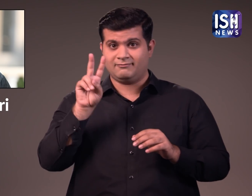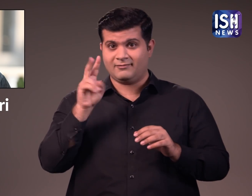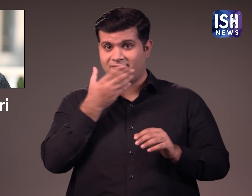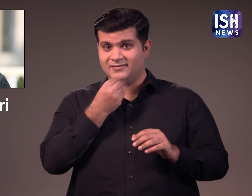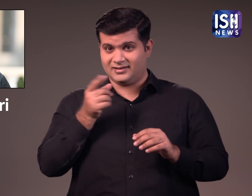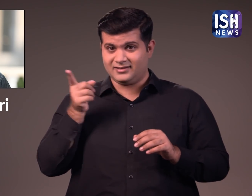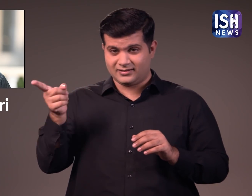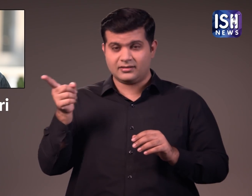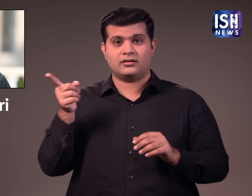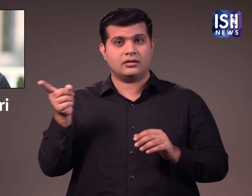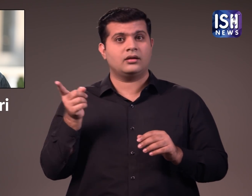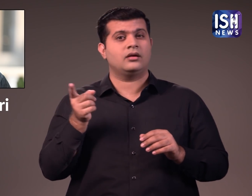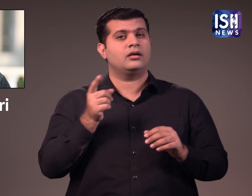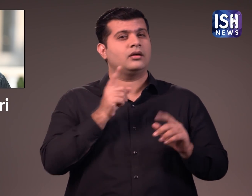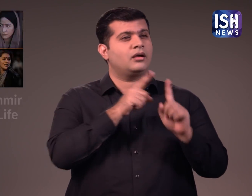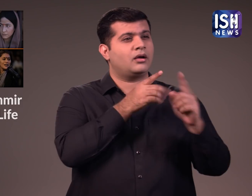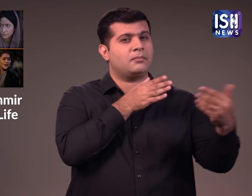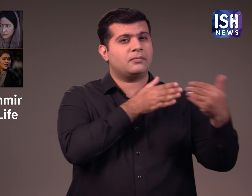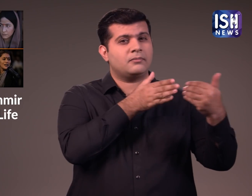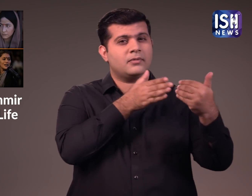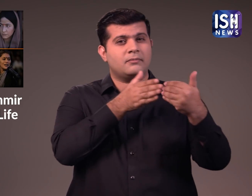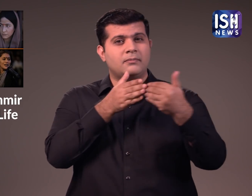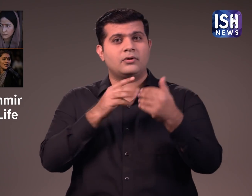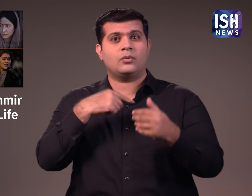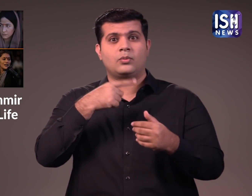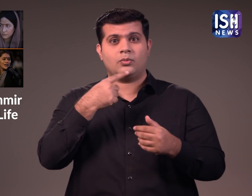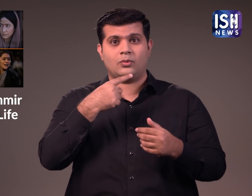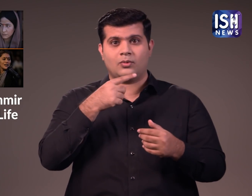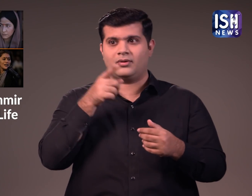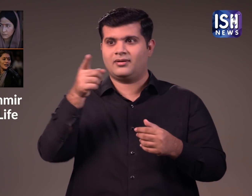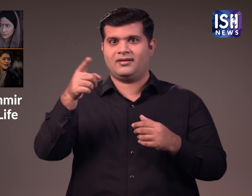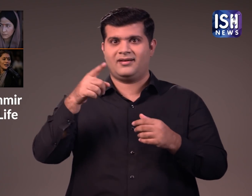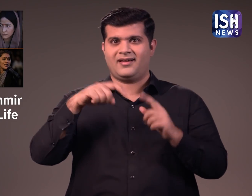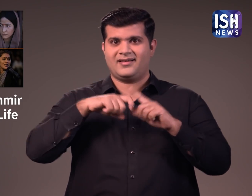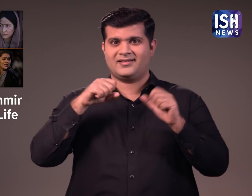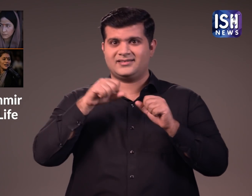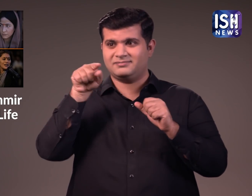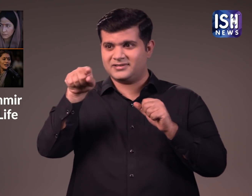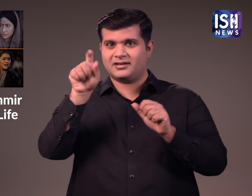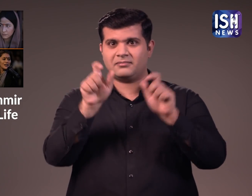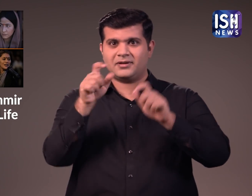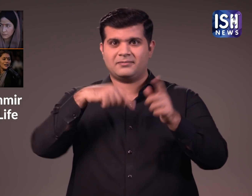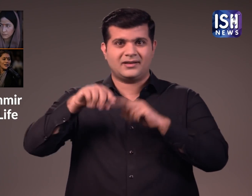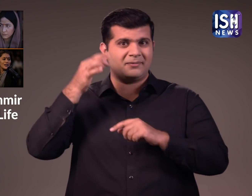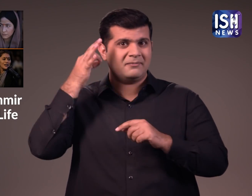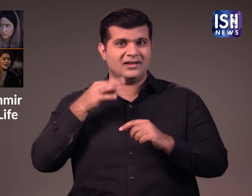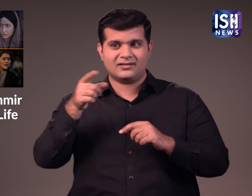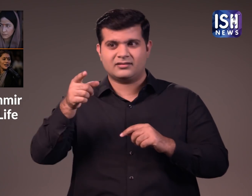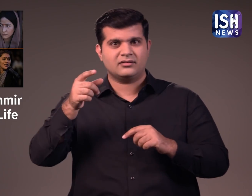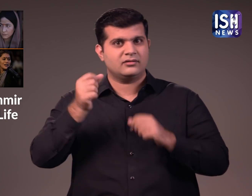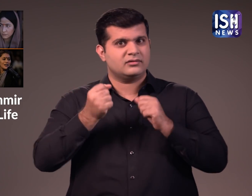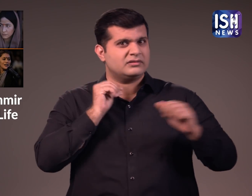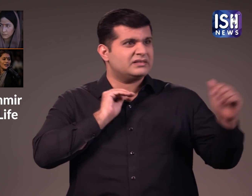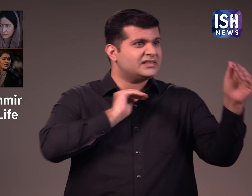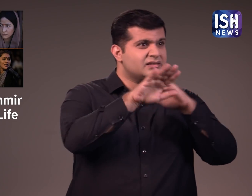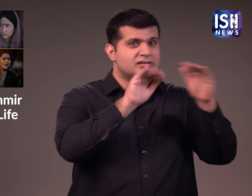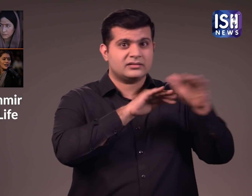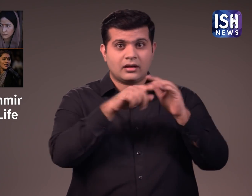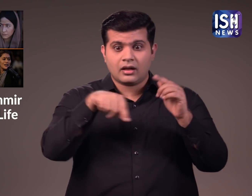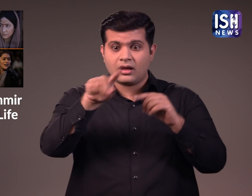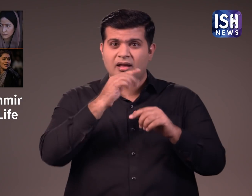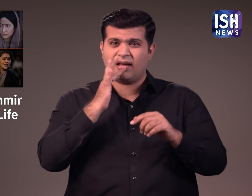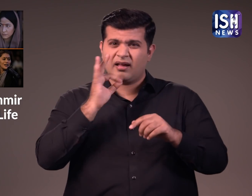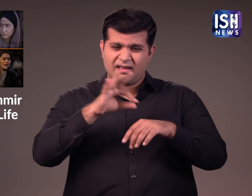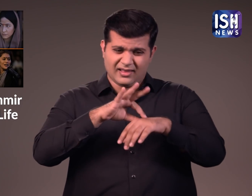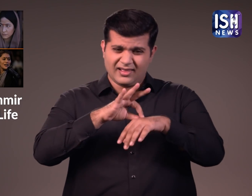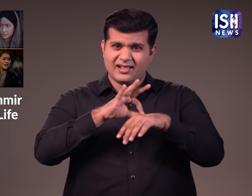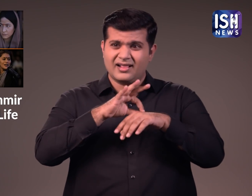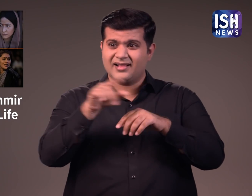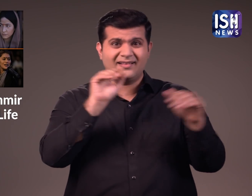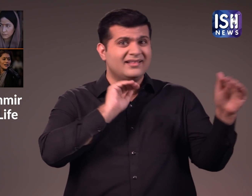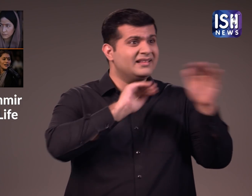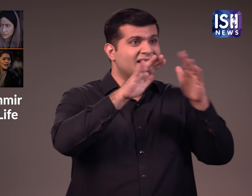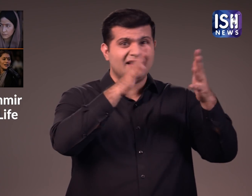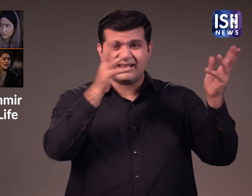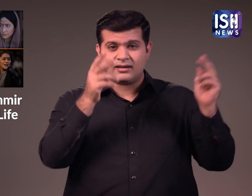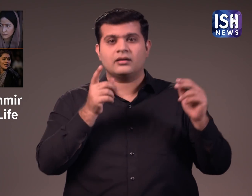Agnihotri met the Kashmiri Pandits who had first hand experience of the exodus.